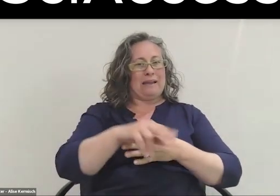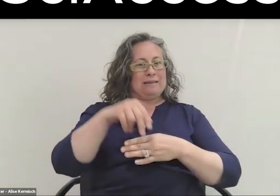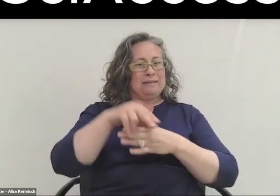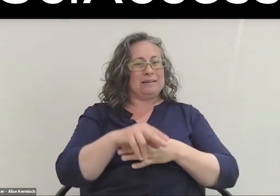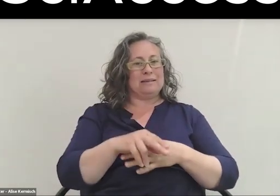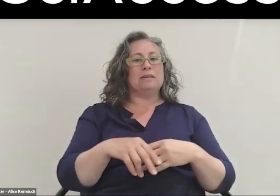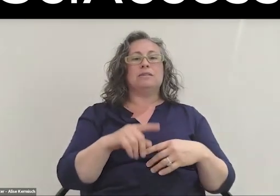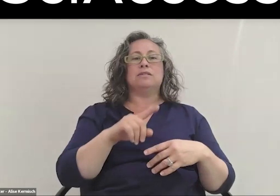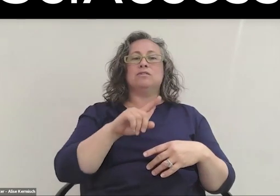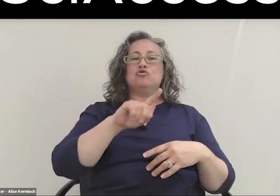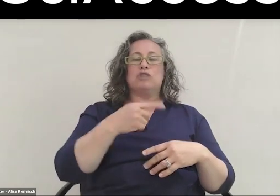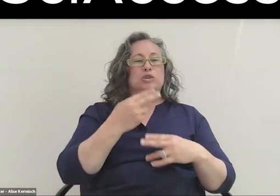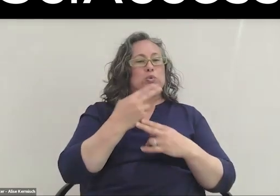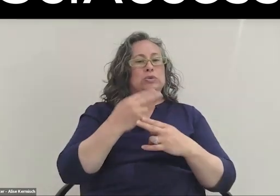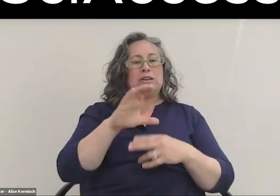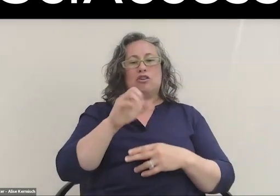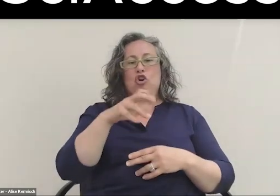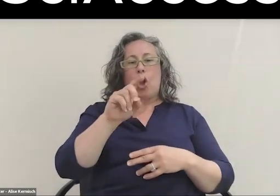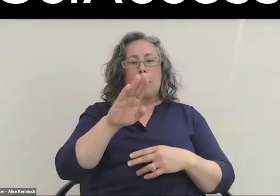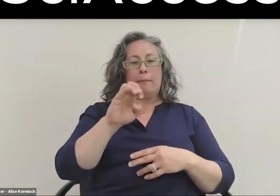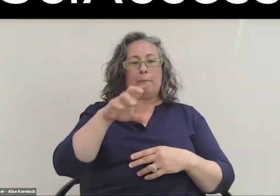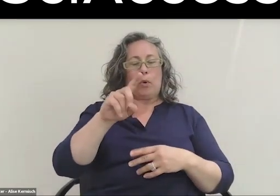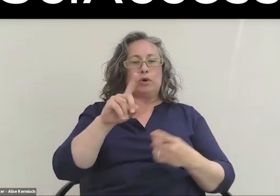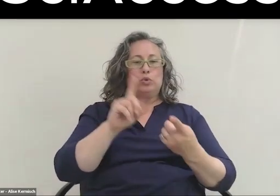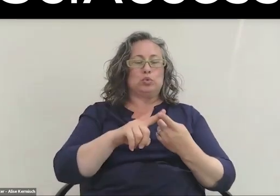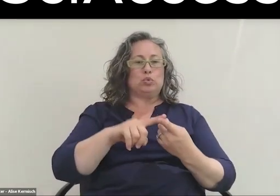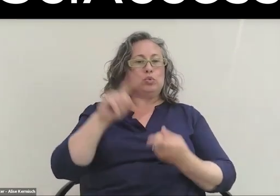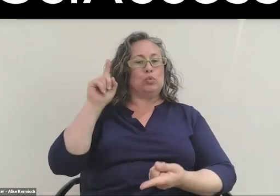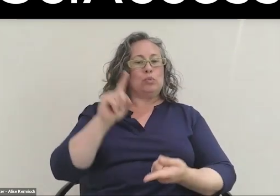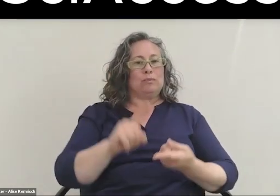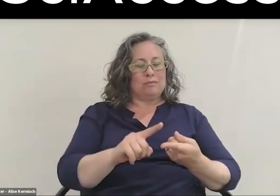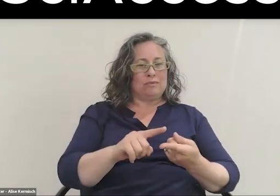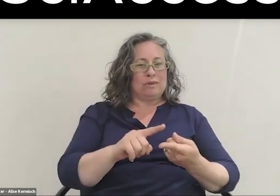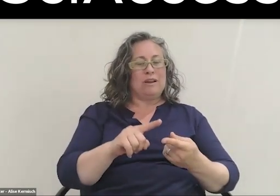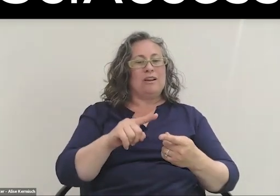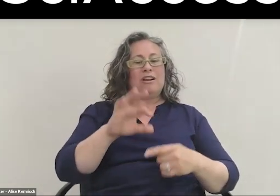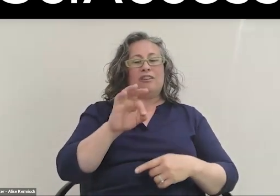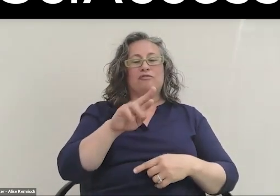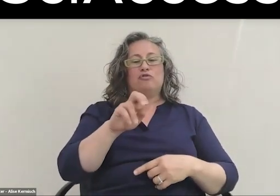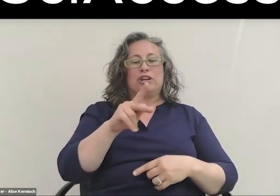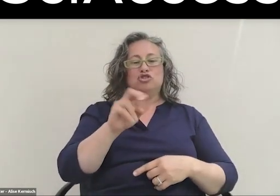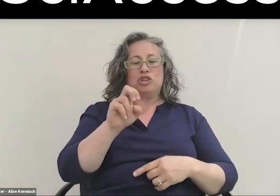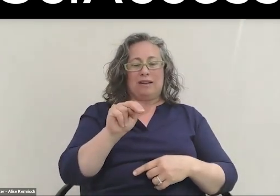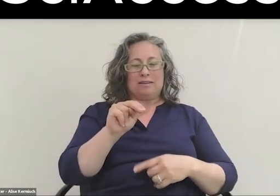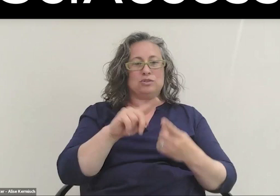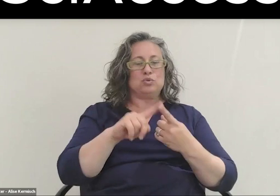just using cardboards as a way to reduce the coefficient of friction and make their sliding faster.